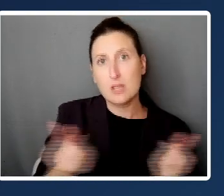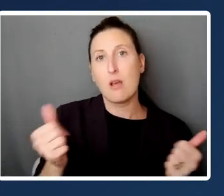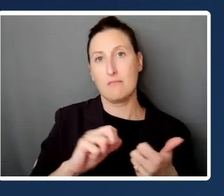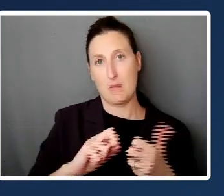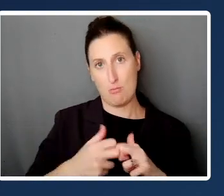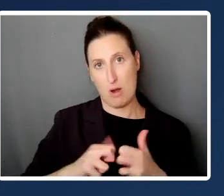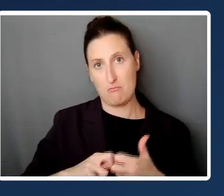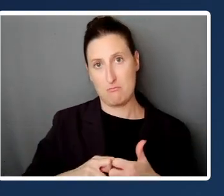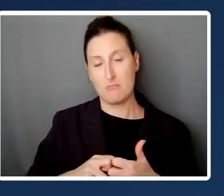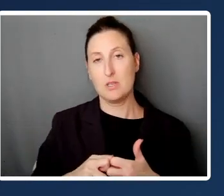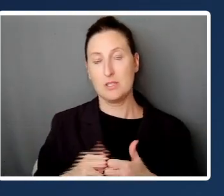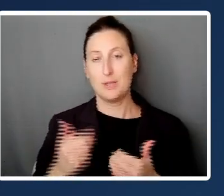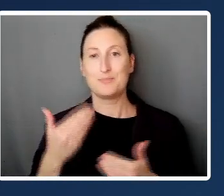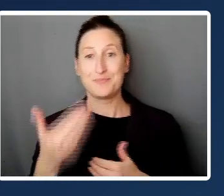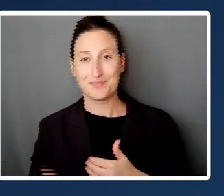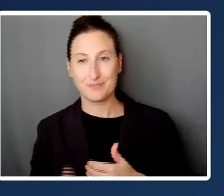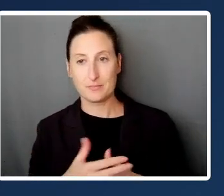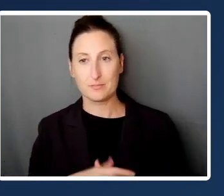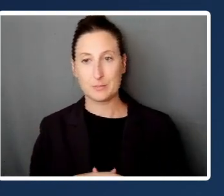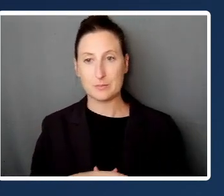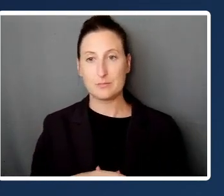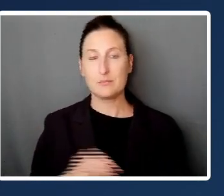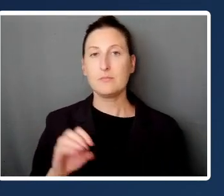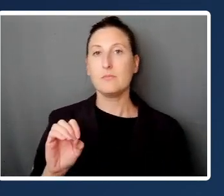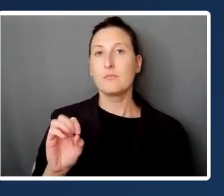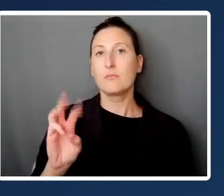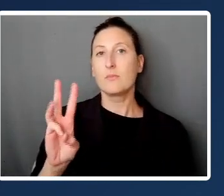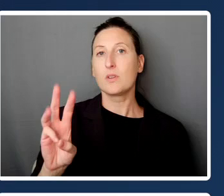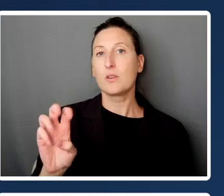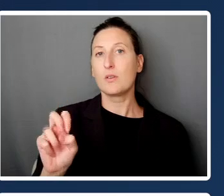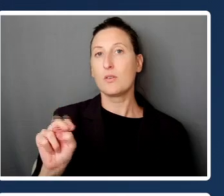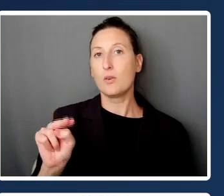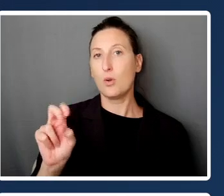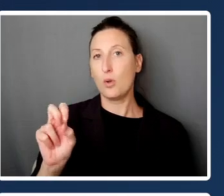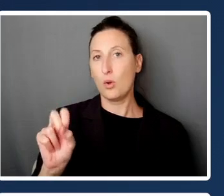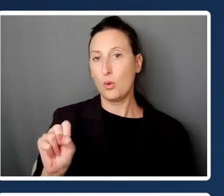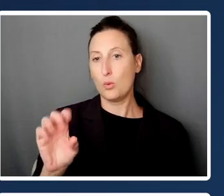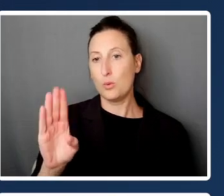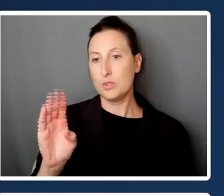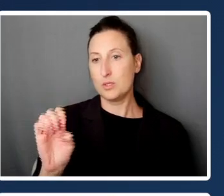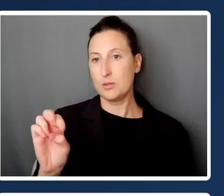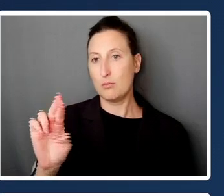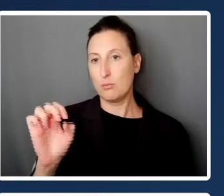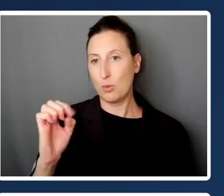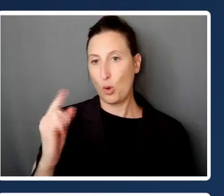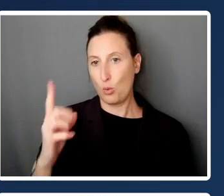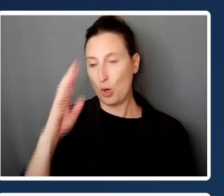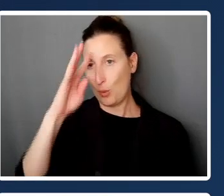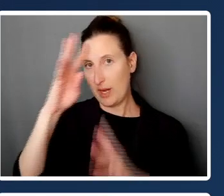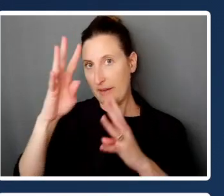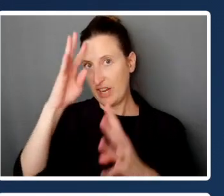I started with Owensboro Innovation Academy. They were the first project to take -- the